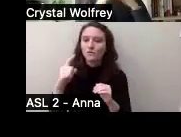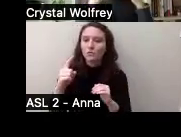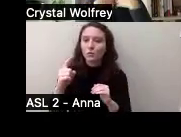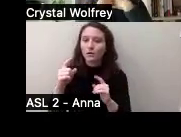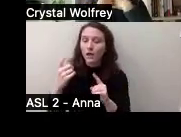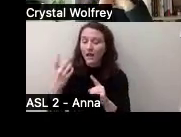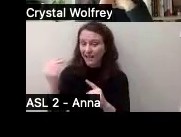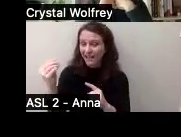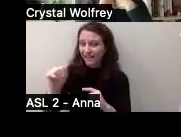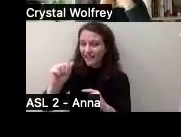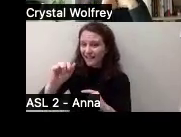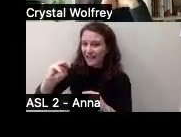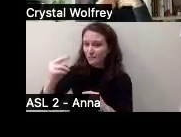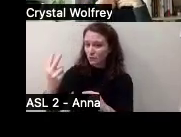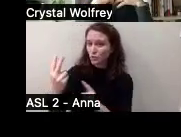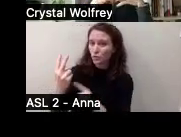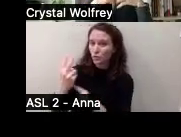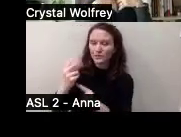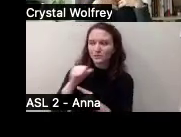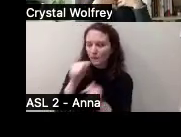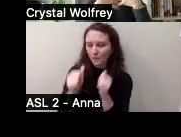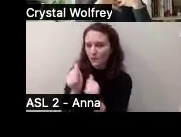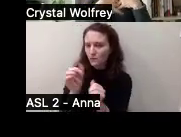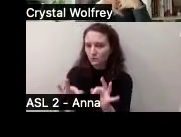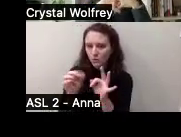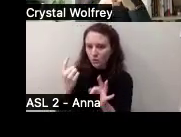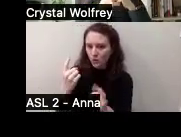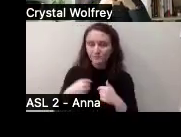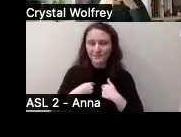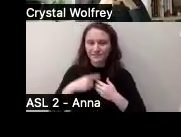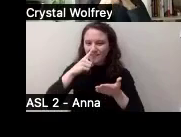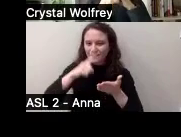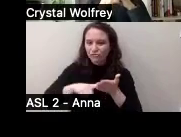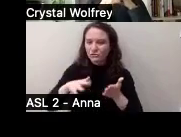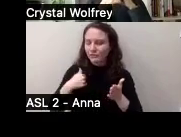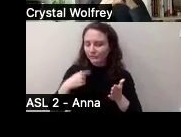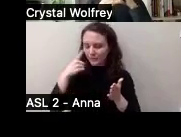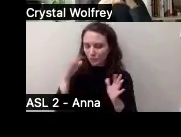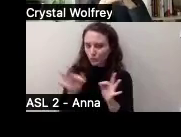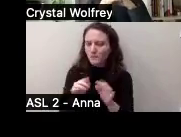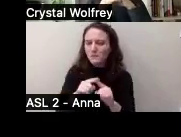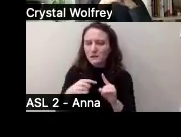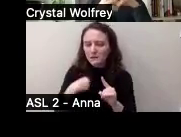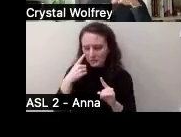We, I am the investigator, think it's valuable, but I do think that we can make do with the rest of the grant.